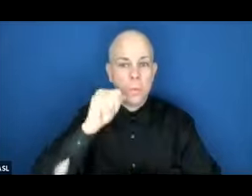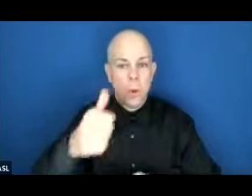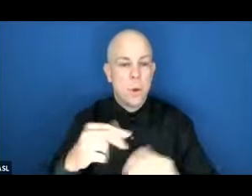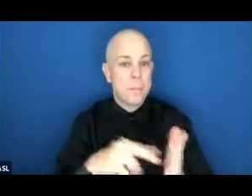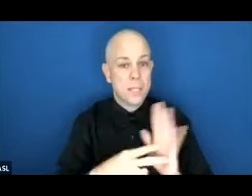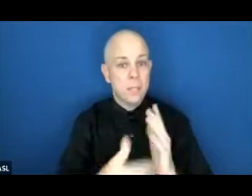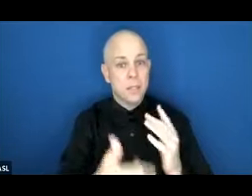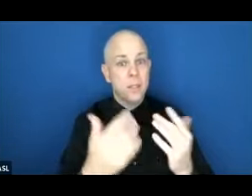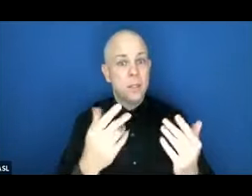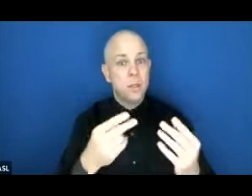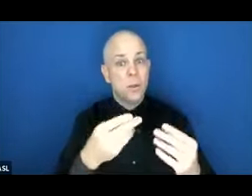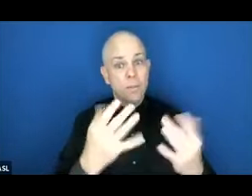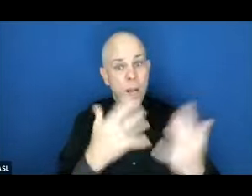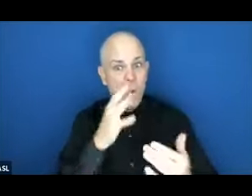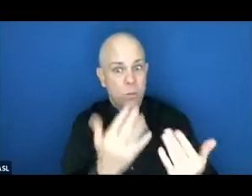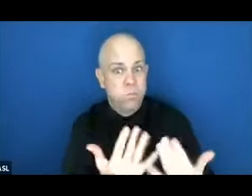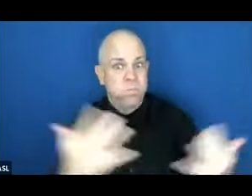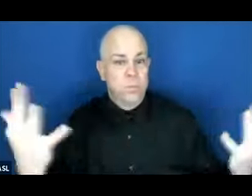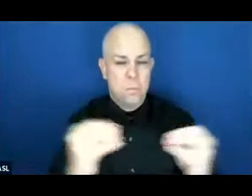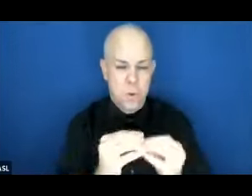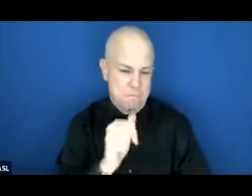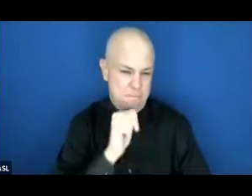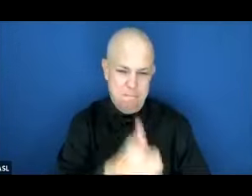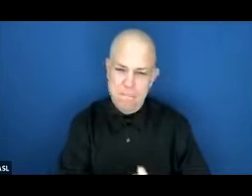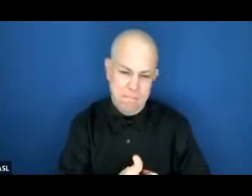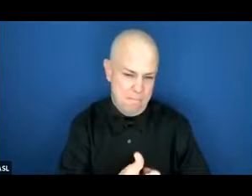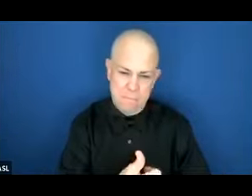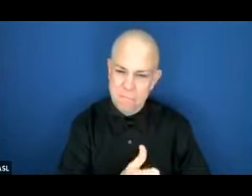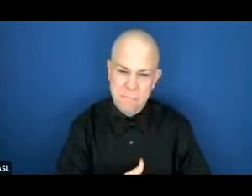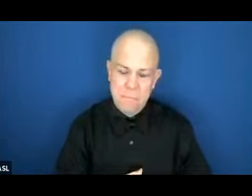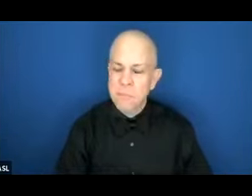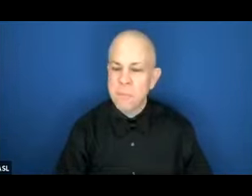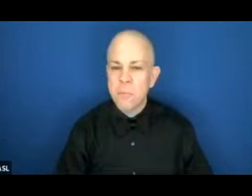then as the day wears on tomorrow as the humidity decreases again